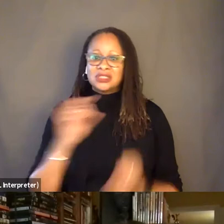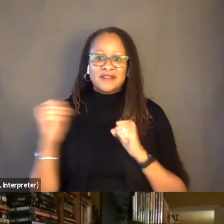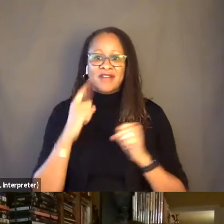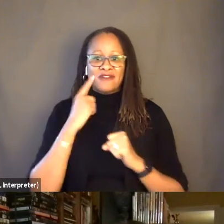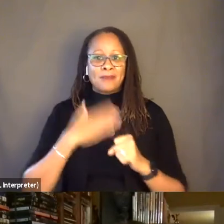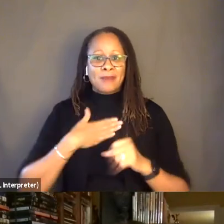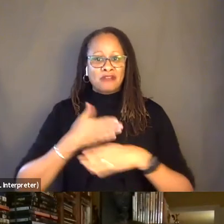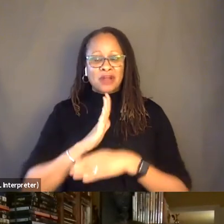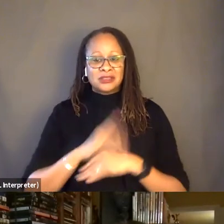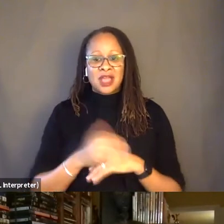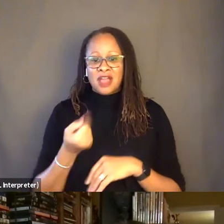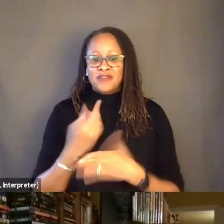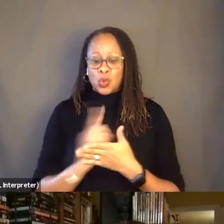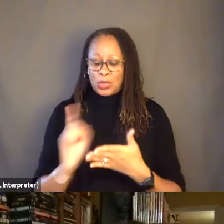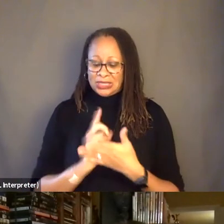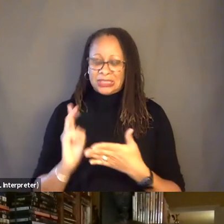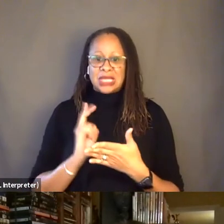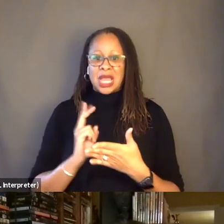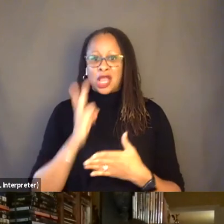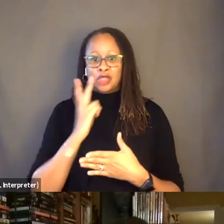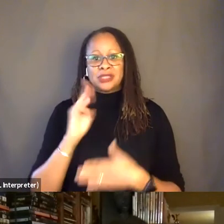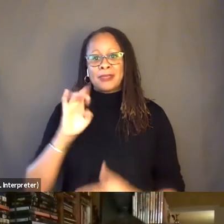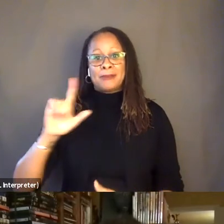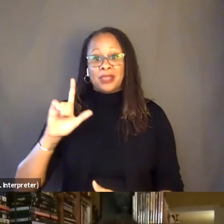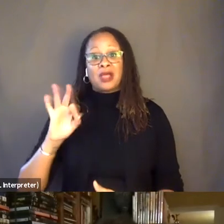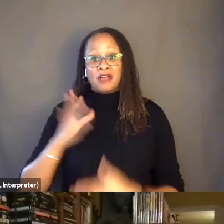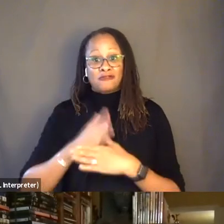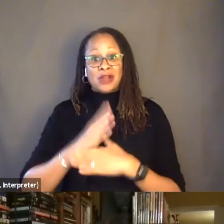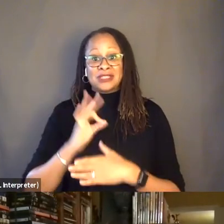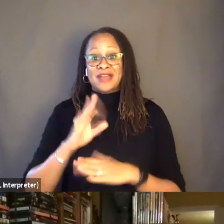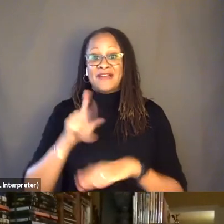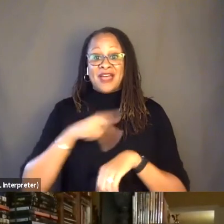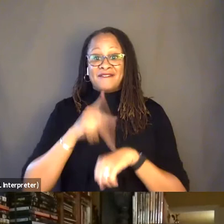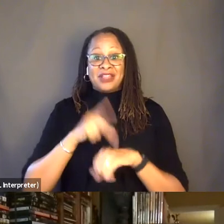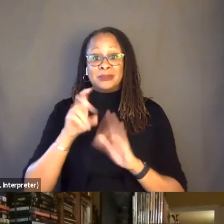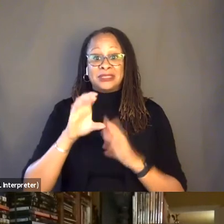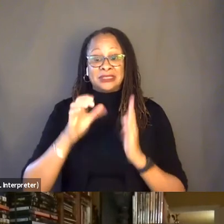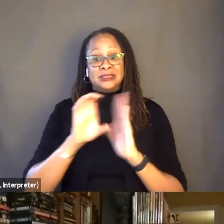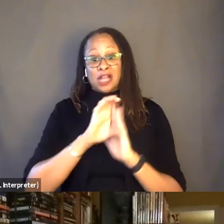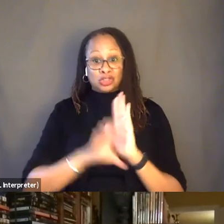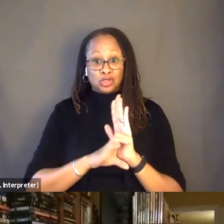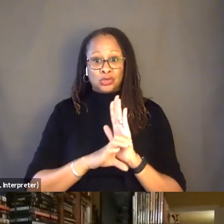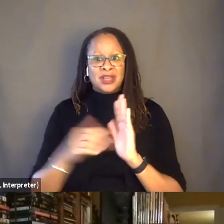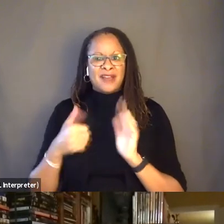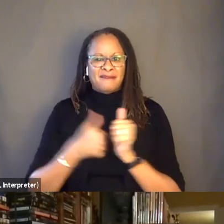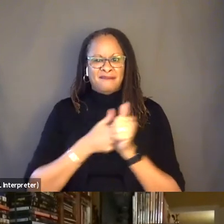A few weeks ago, I looked at the Bill of Rights and the Philippine constitution is patterned after the U.S., so our Bill of Rights is almost identical.